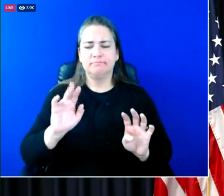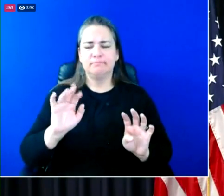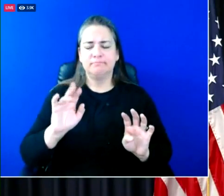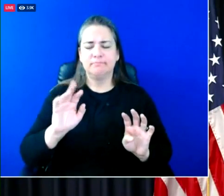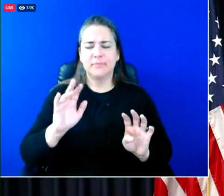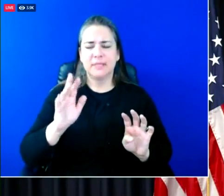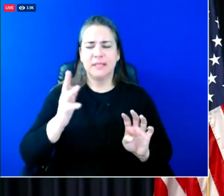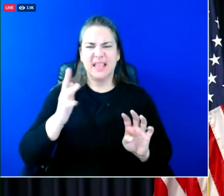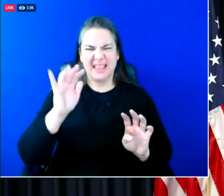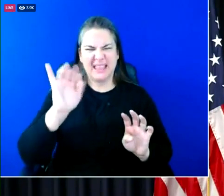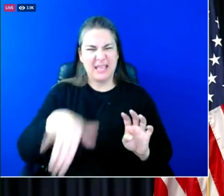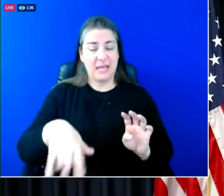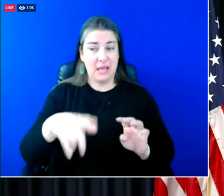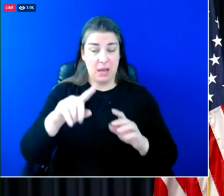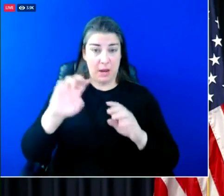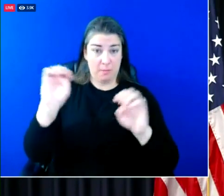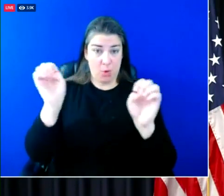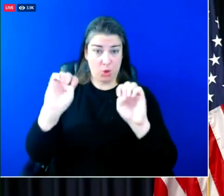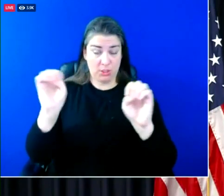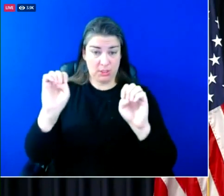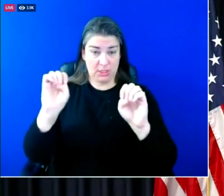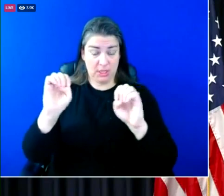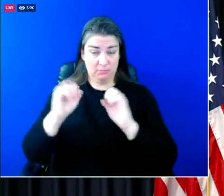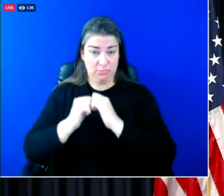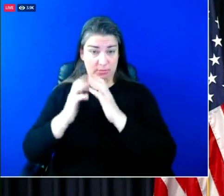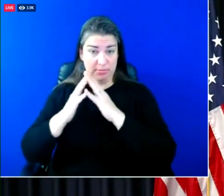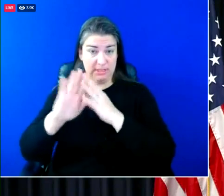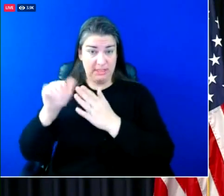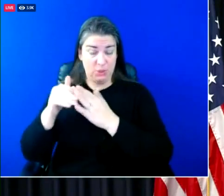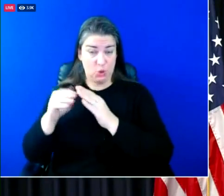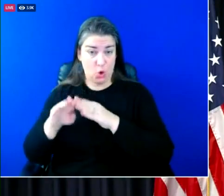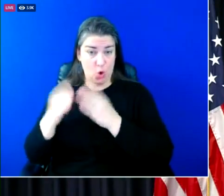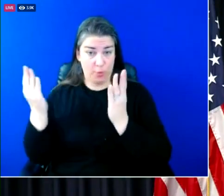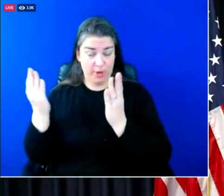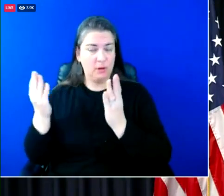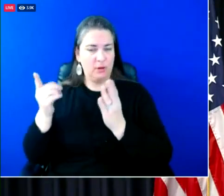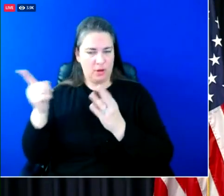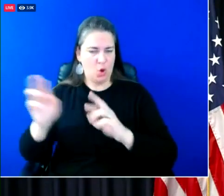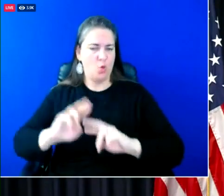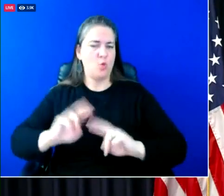emergency operations center. Um, they are ready to be called on if necessary.